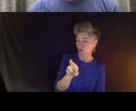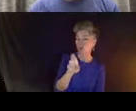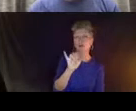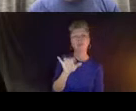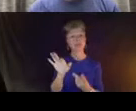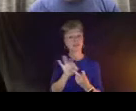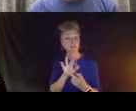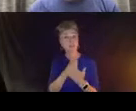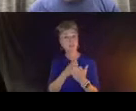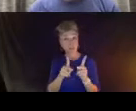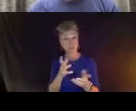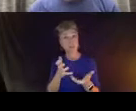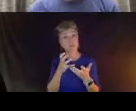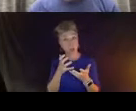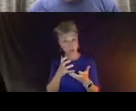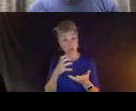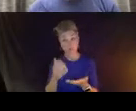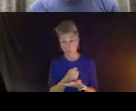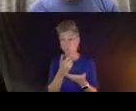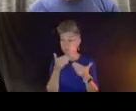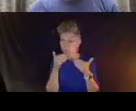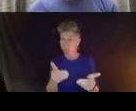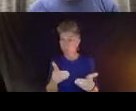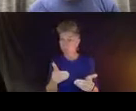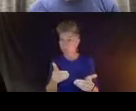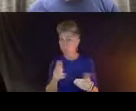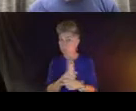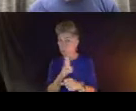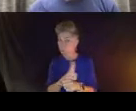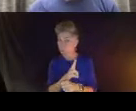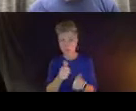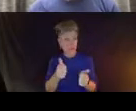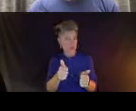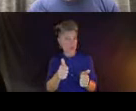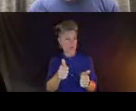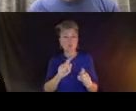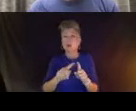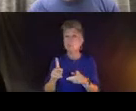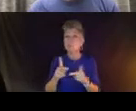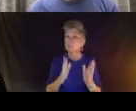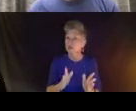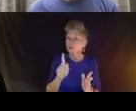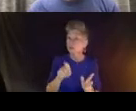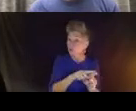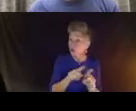and want to explore and wanna pursue, and that's great, but your providers are also, or should be equipped with information about